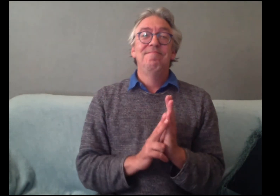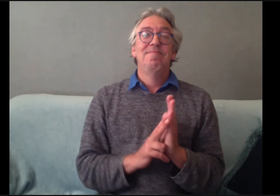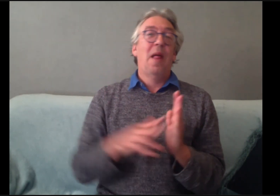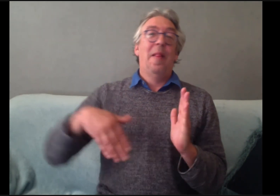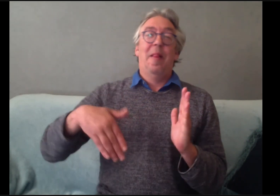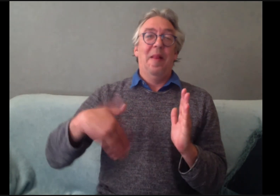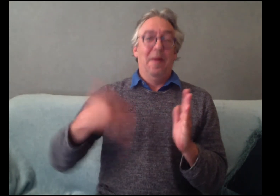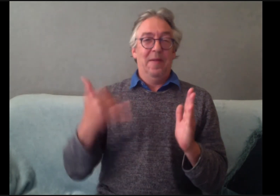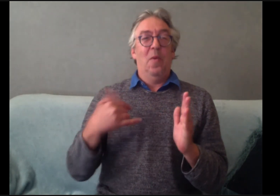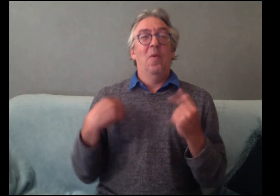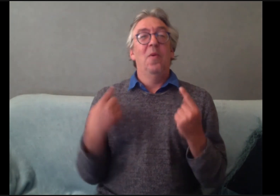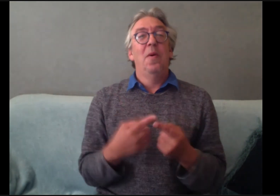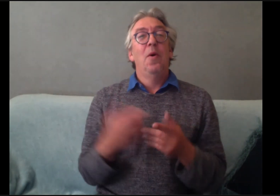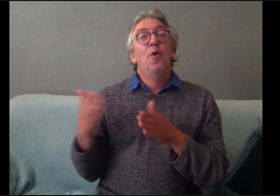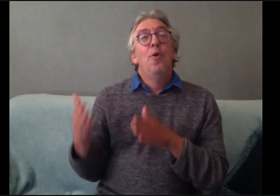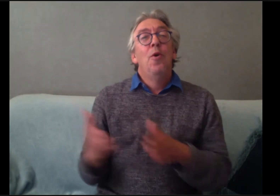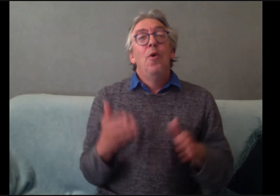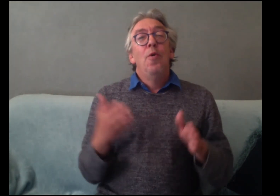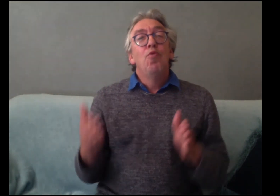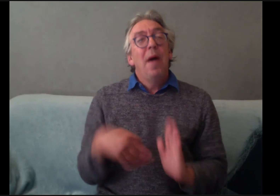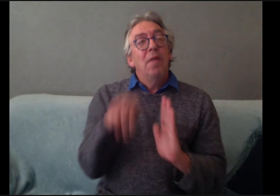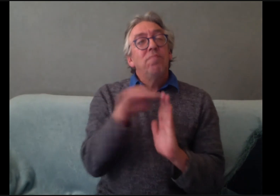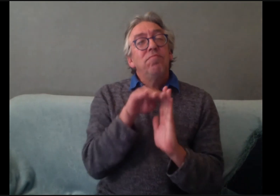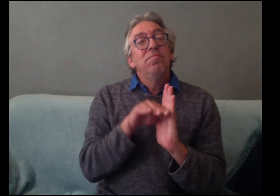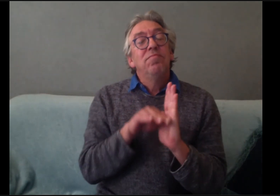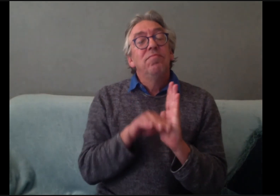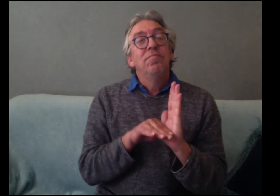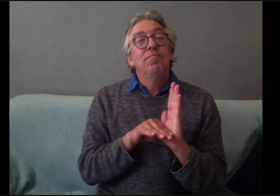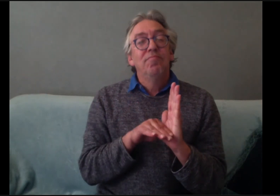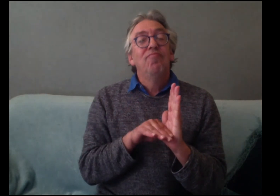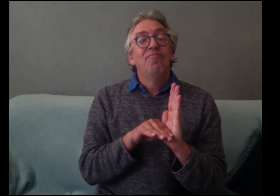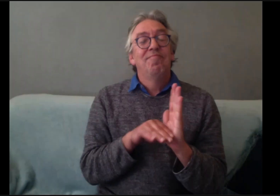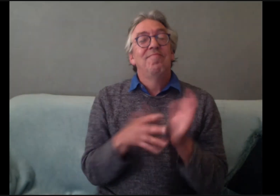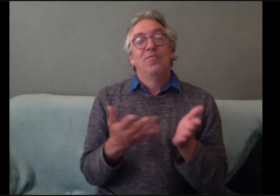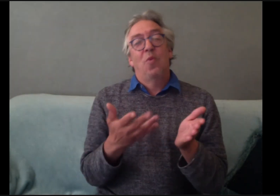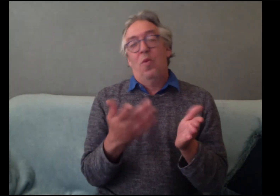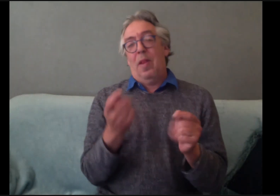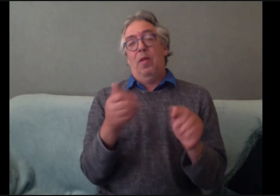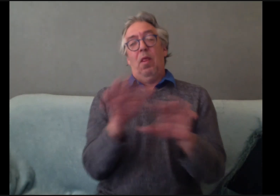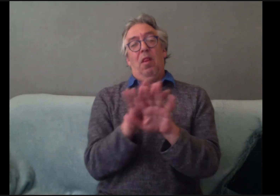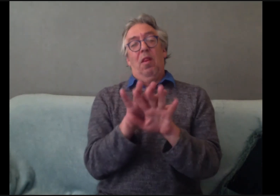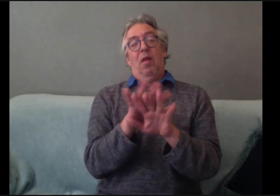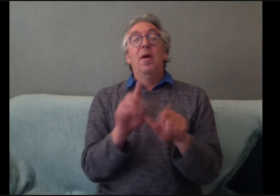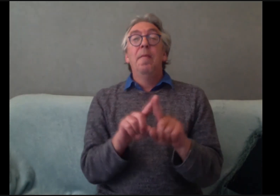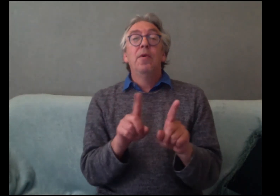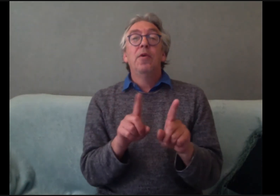but we are very much aware that part of the humanitarian aid activity